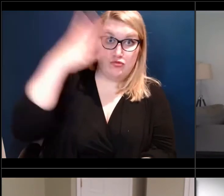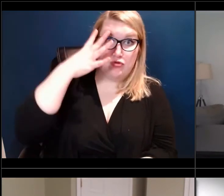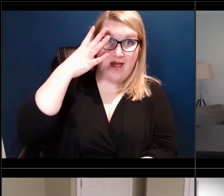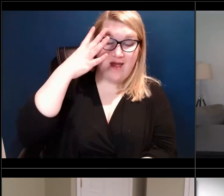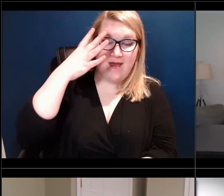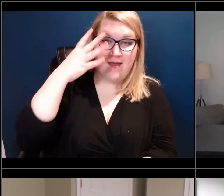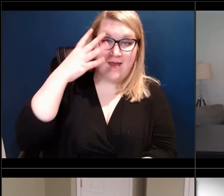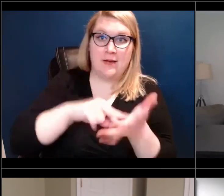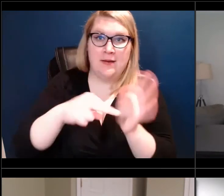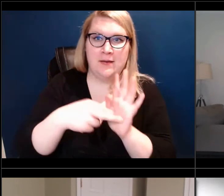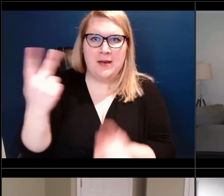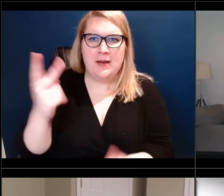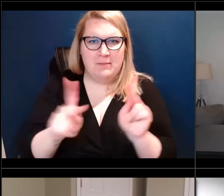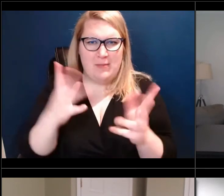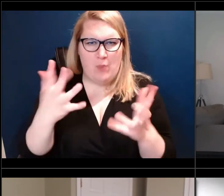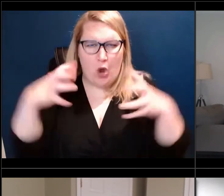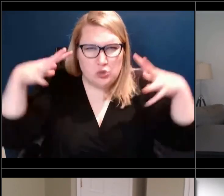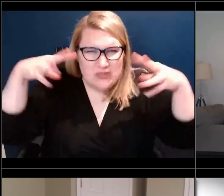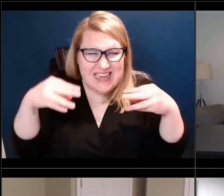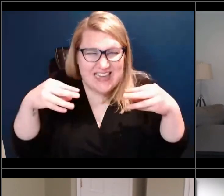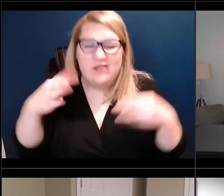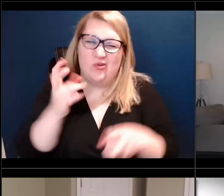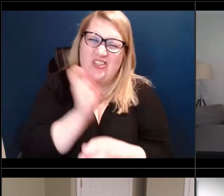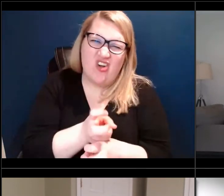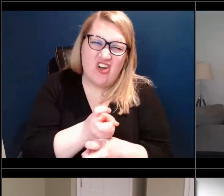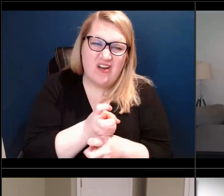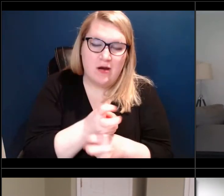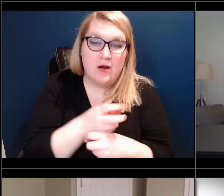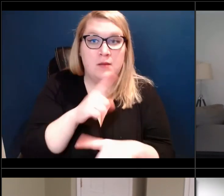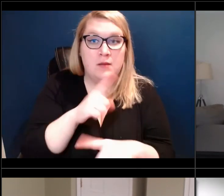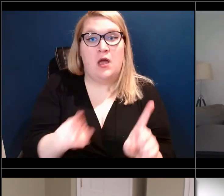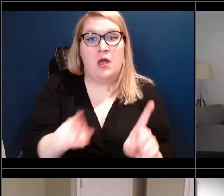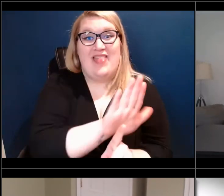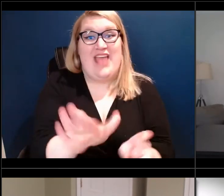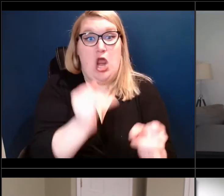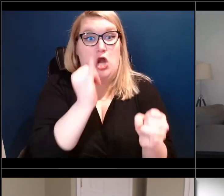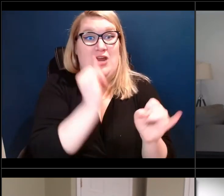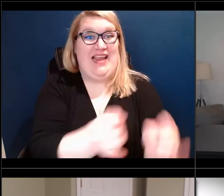to dim the lights, it would be a little bit harder but at their individual stations they can increase